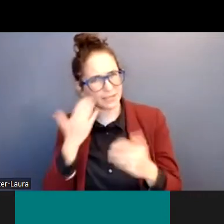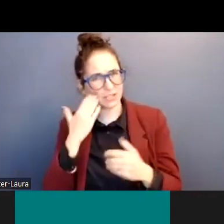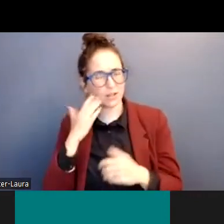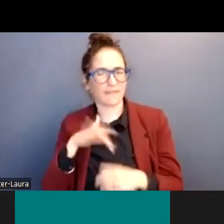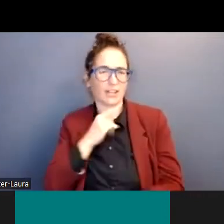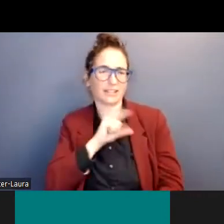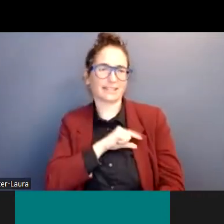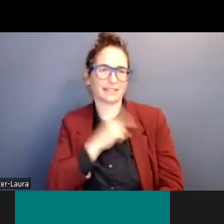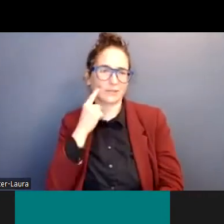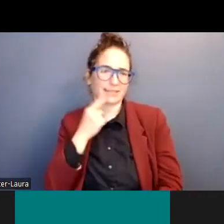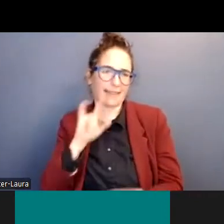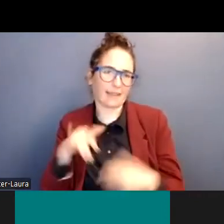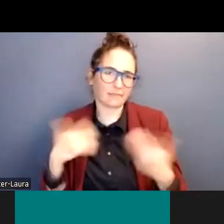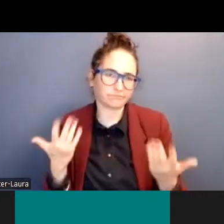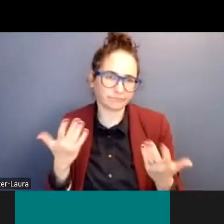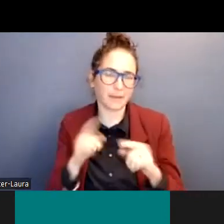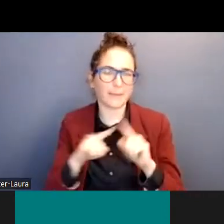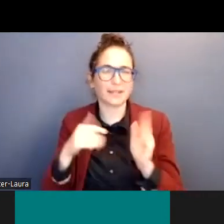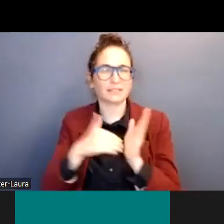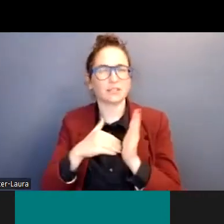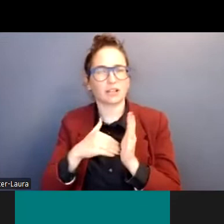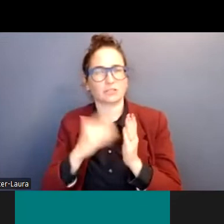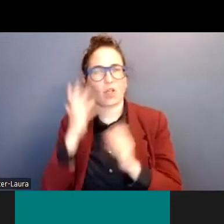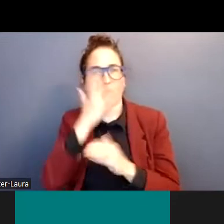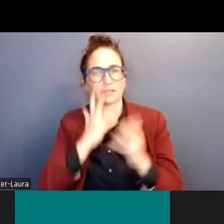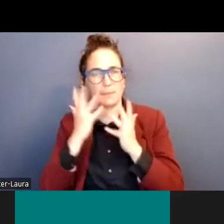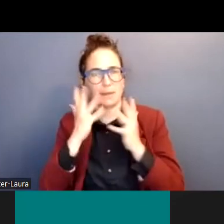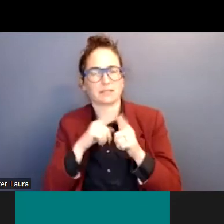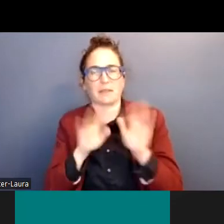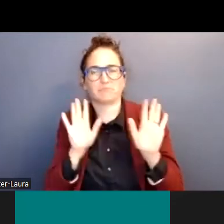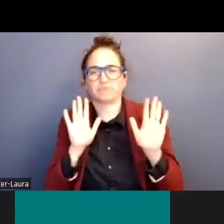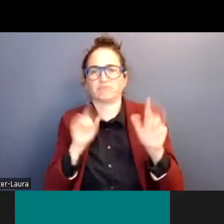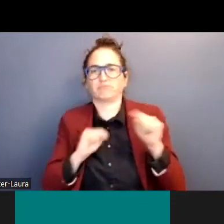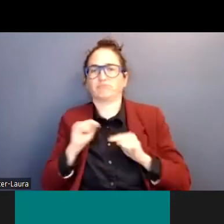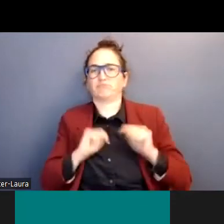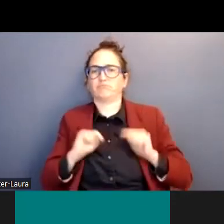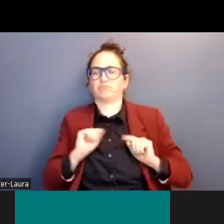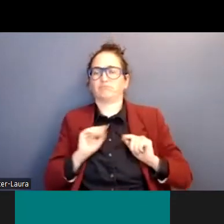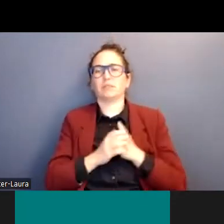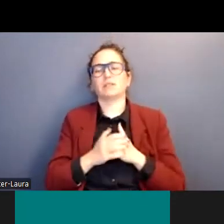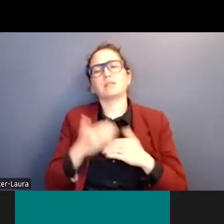doctor looked embarrassed and backed off. Over the years, I'd been educated by several people